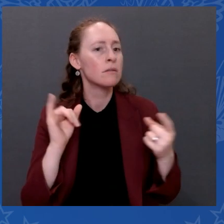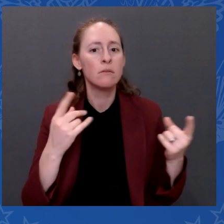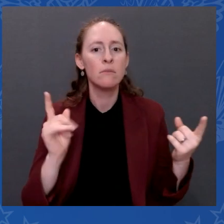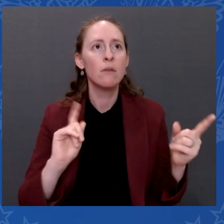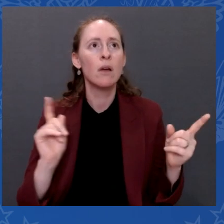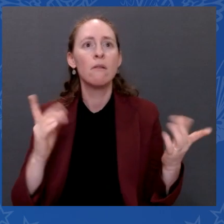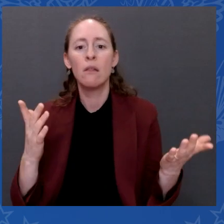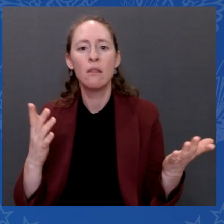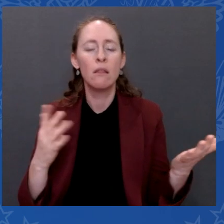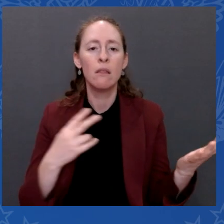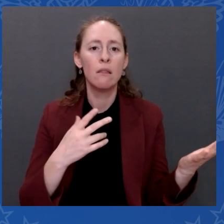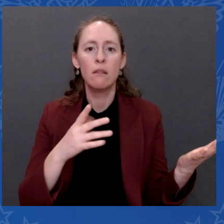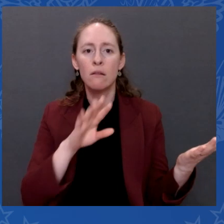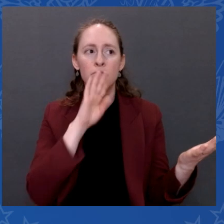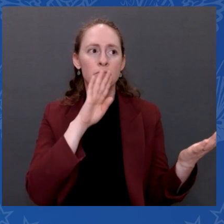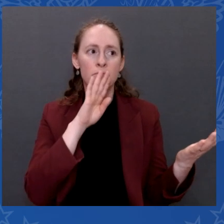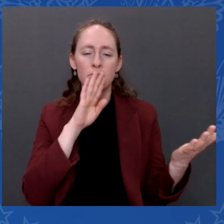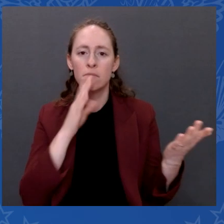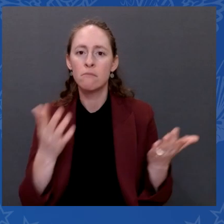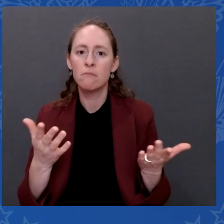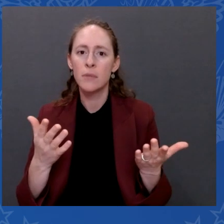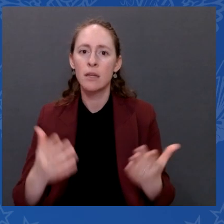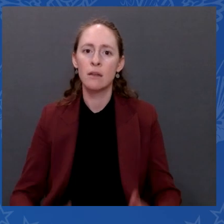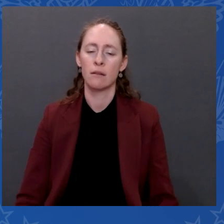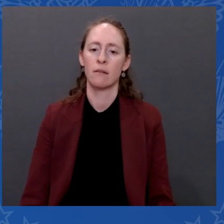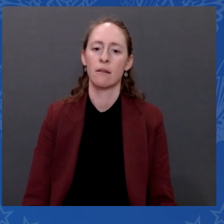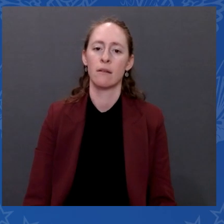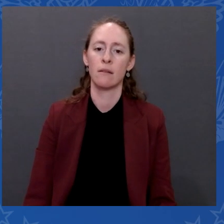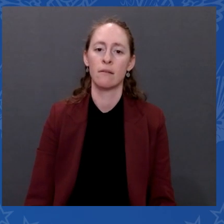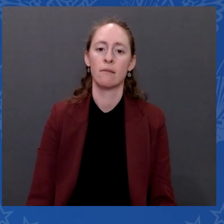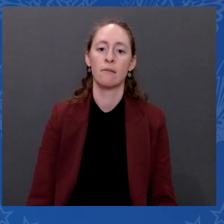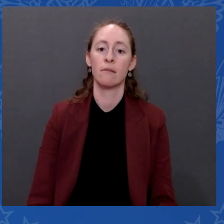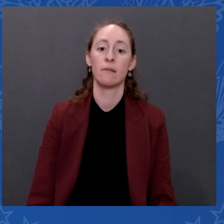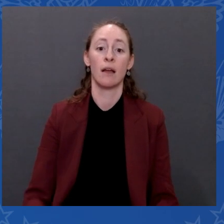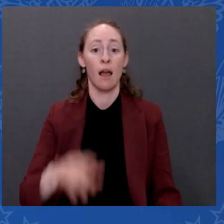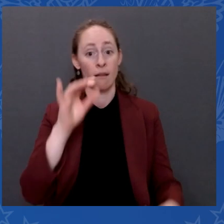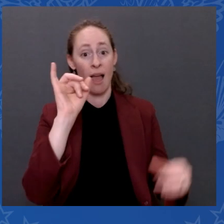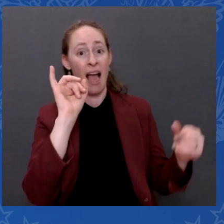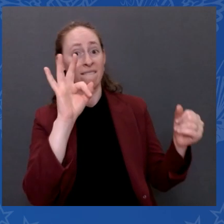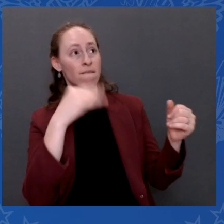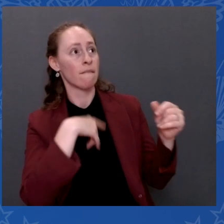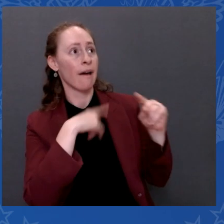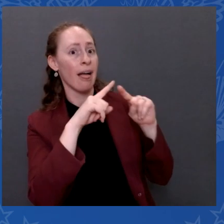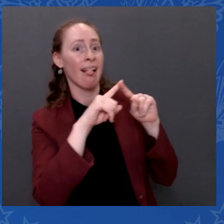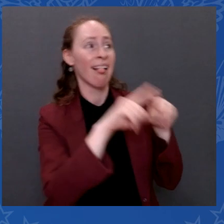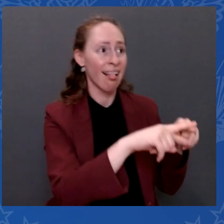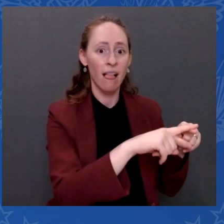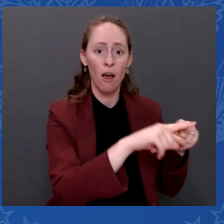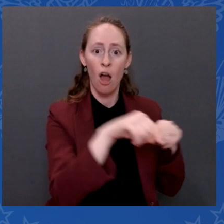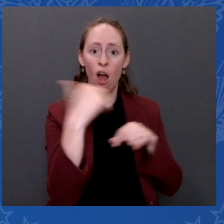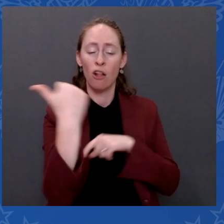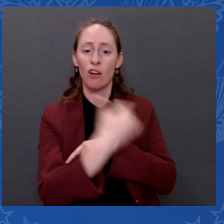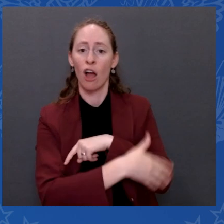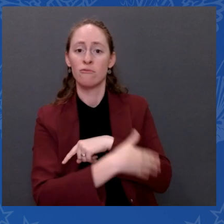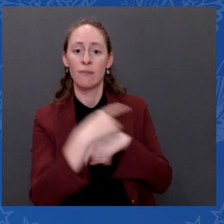making these things instead of good American workers, they can always stop, and they do stop,